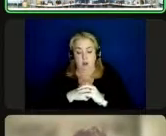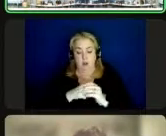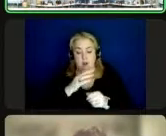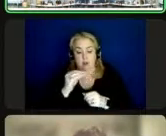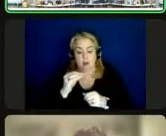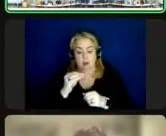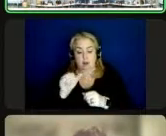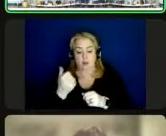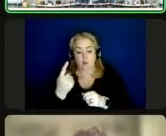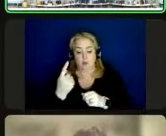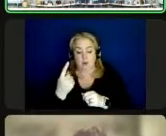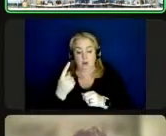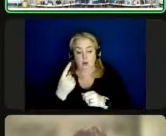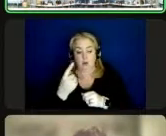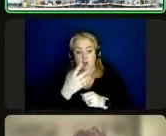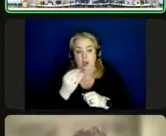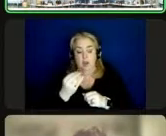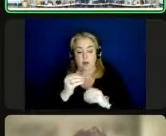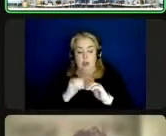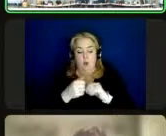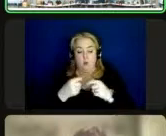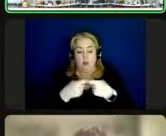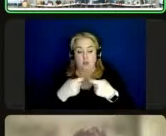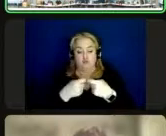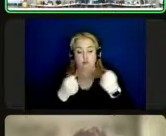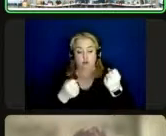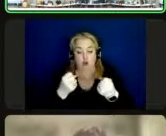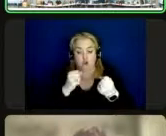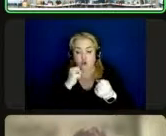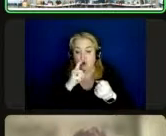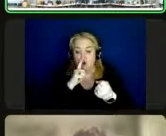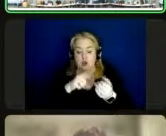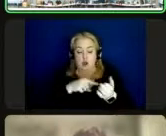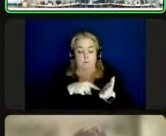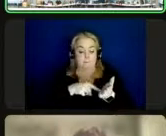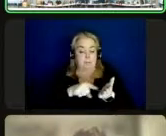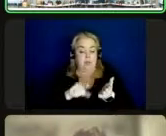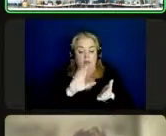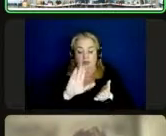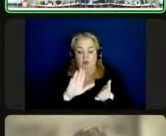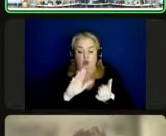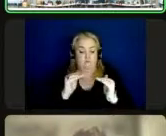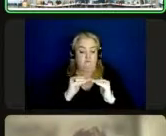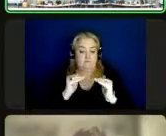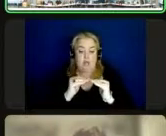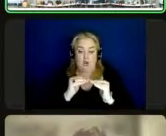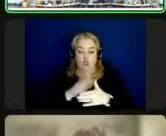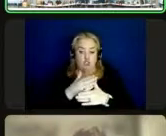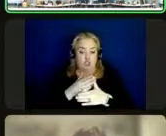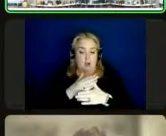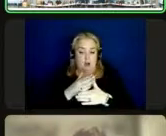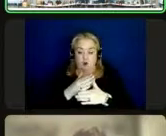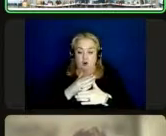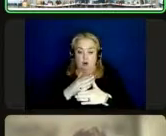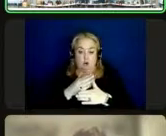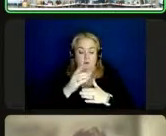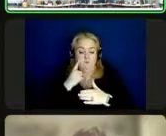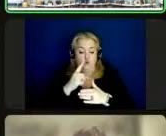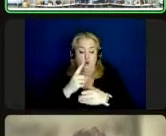PEOPLE THAT DON'T HAVE THE ADVANTAGE WORKING BEHIND